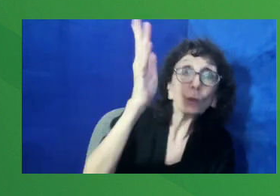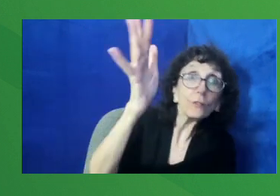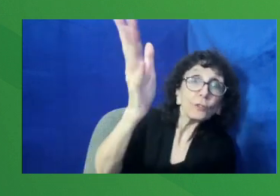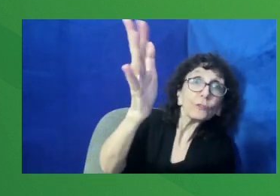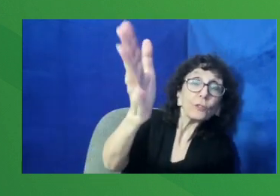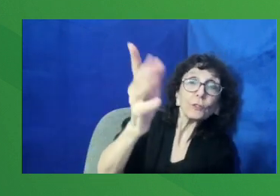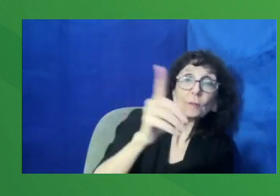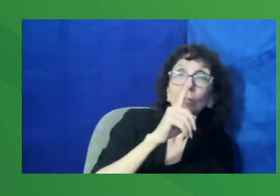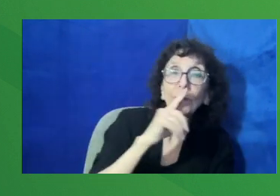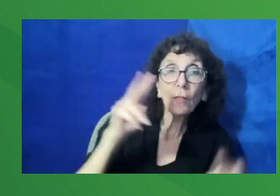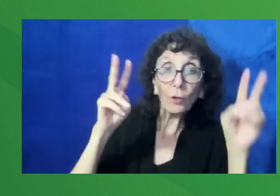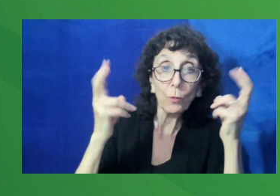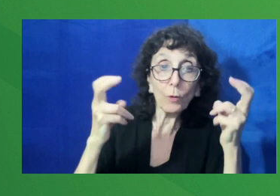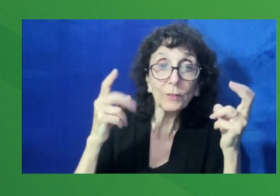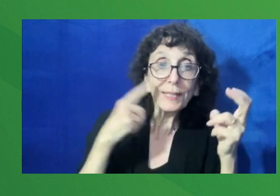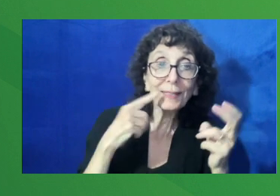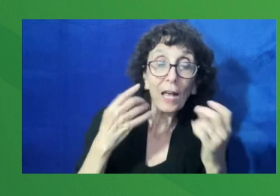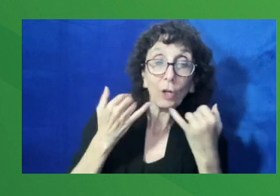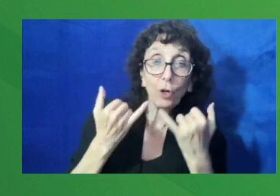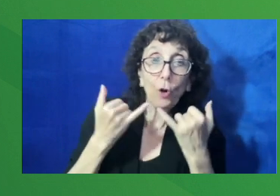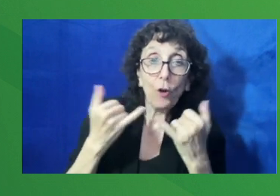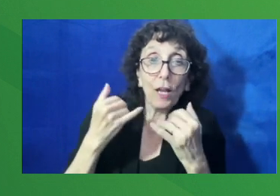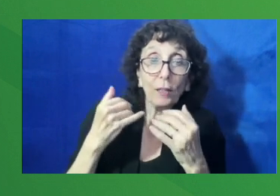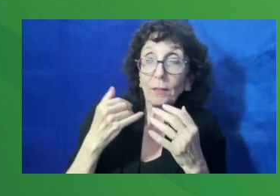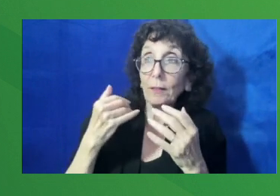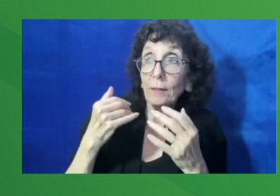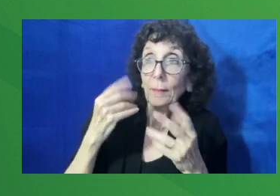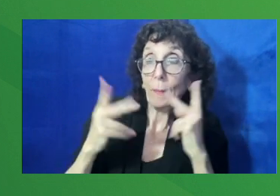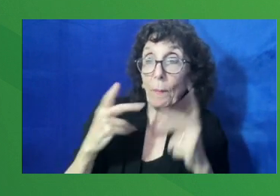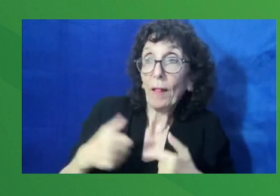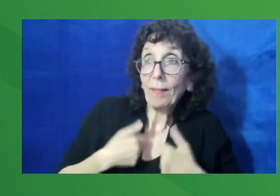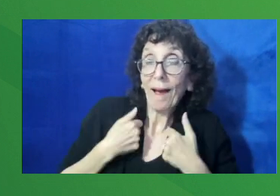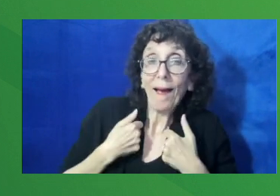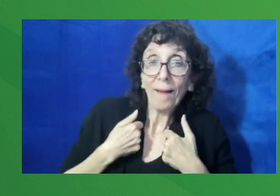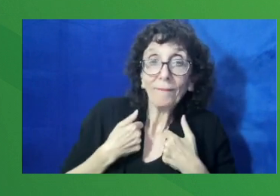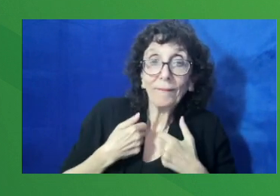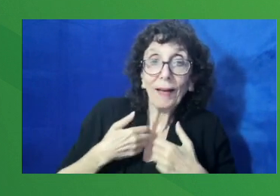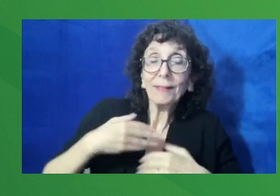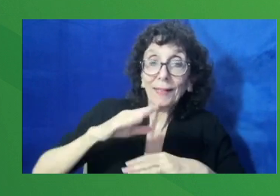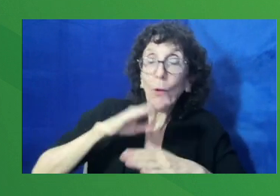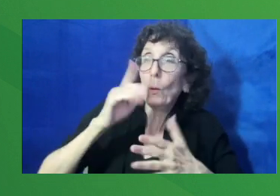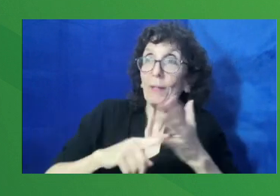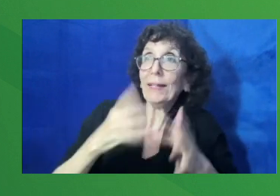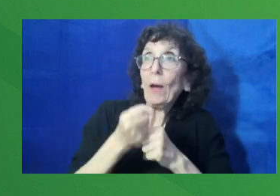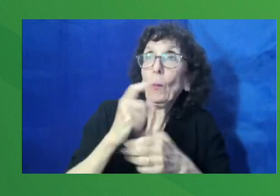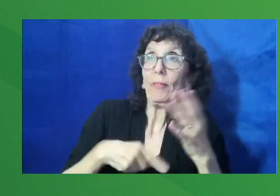"The current generation meets its needs while not affecting future generations' to meet their